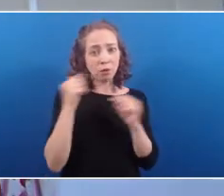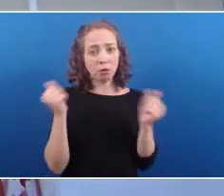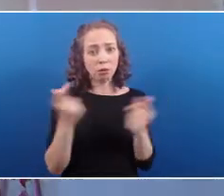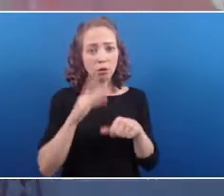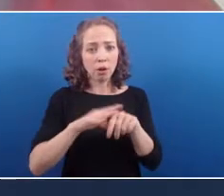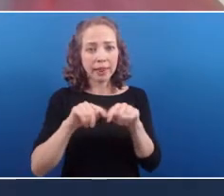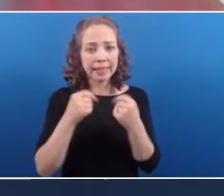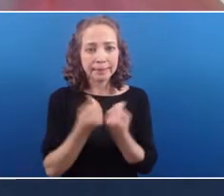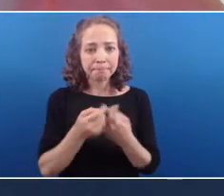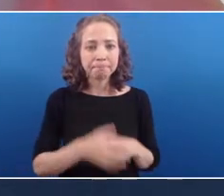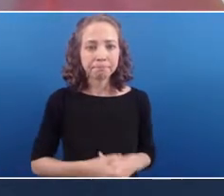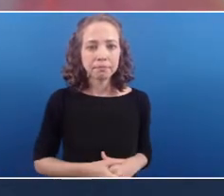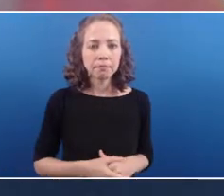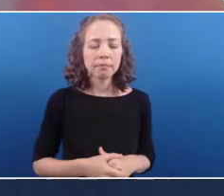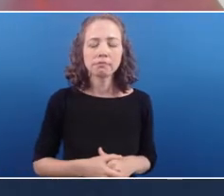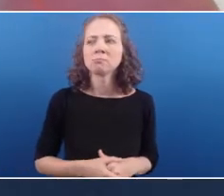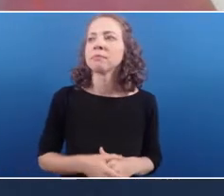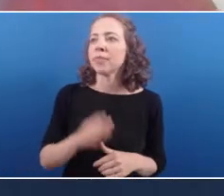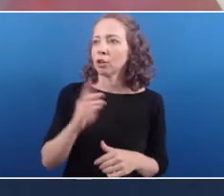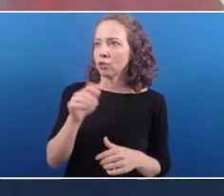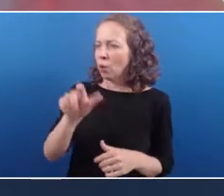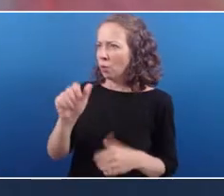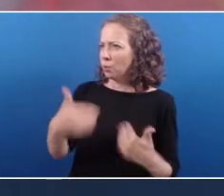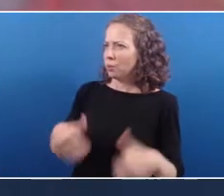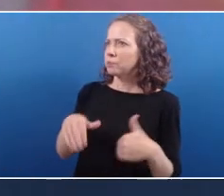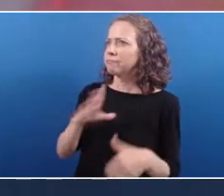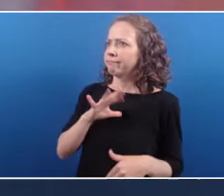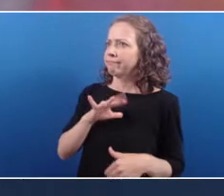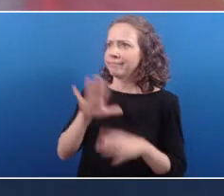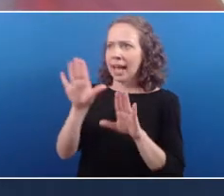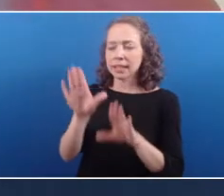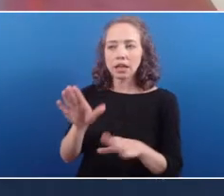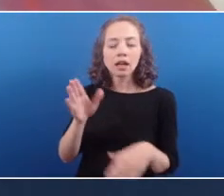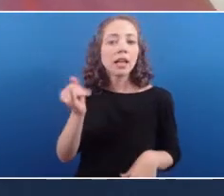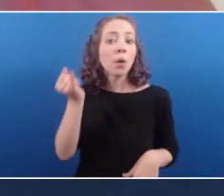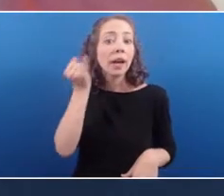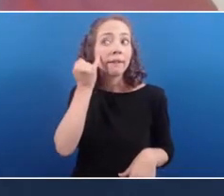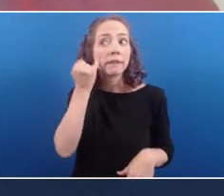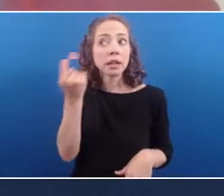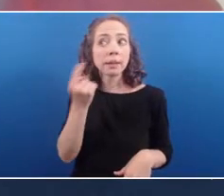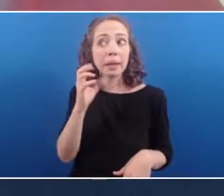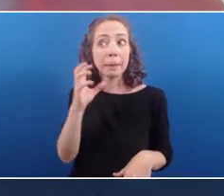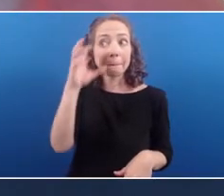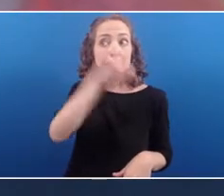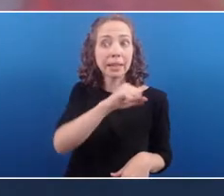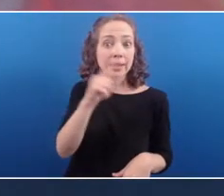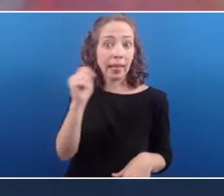Oh, excellent. And if anybody missed one of those links, we are going